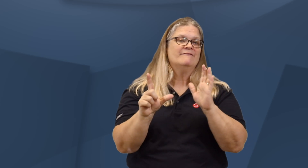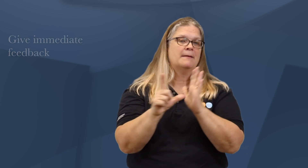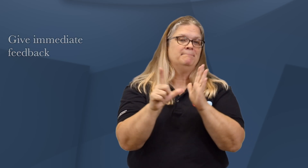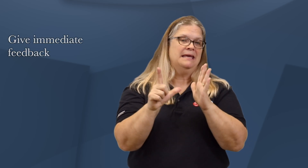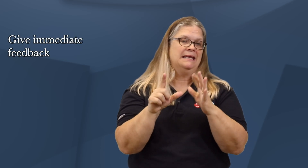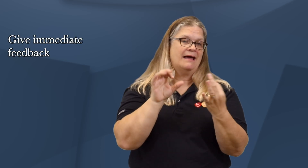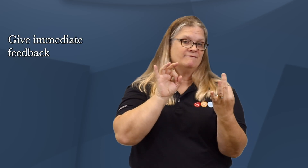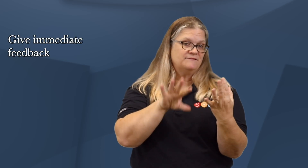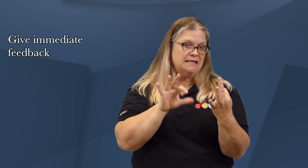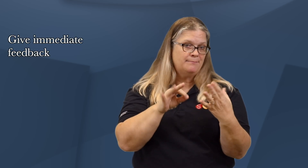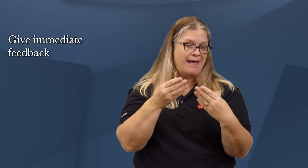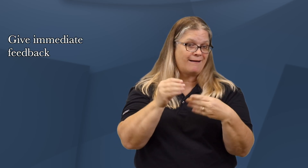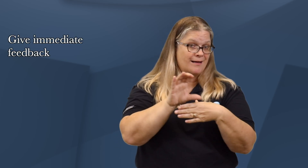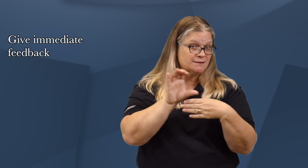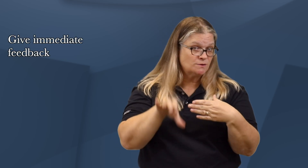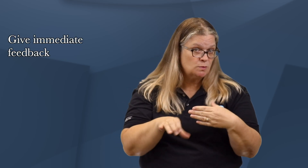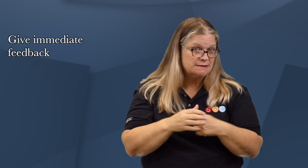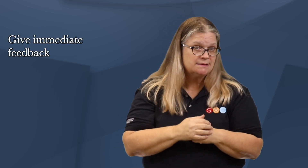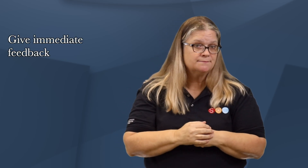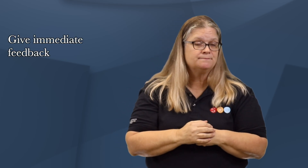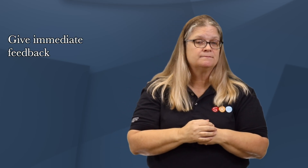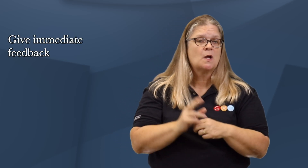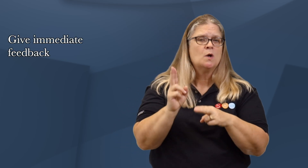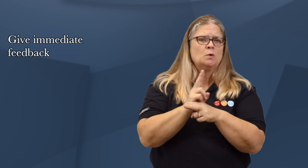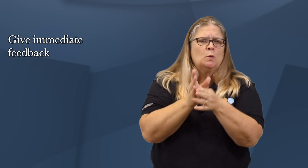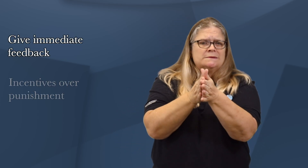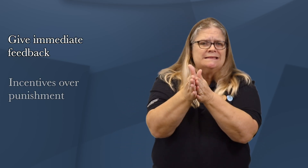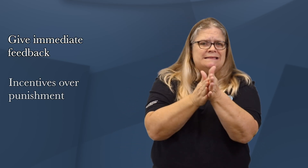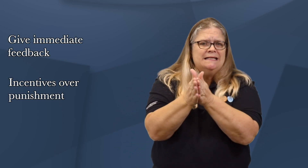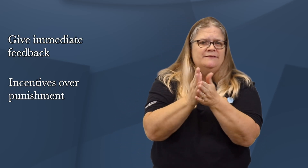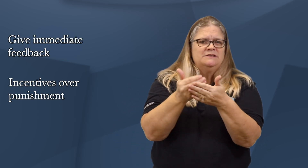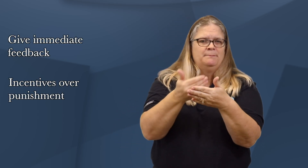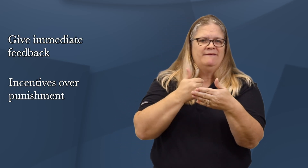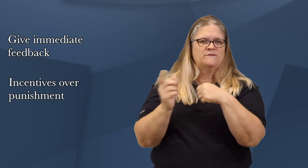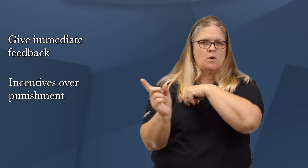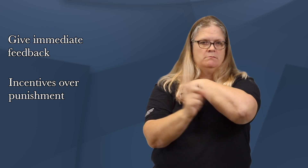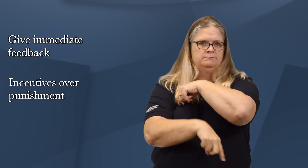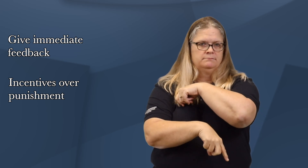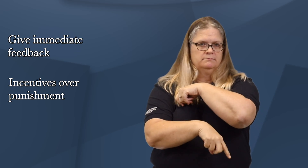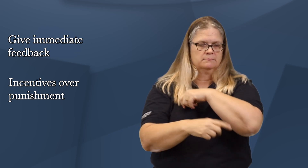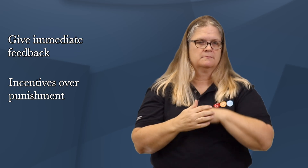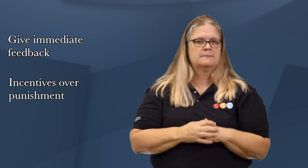Giving immediate feedback and consequences. Using incentives rather than punishments.